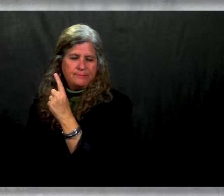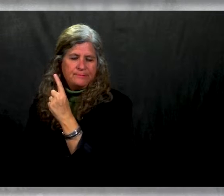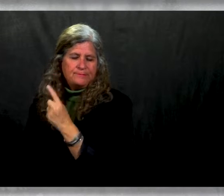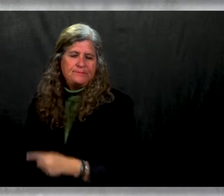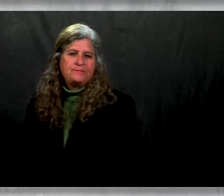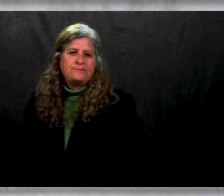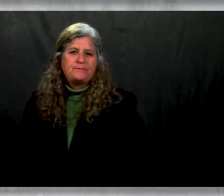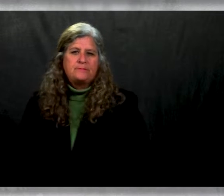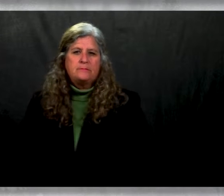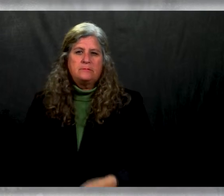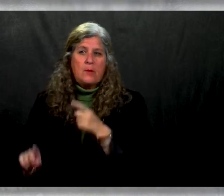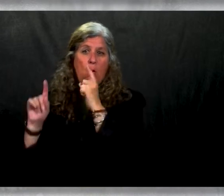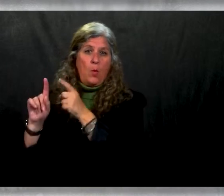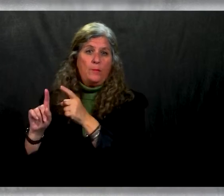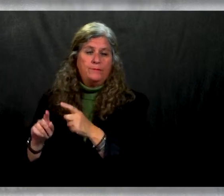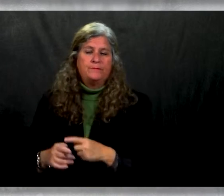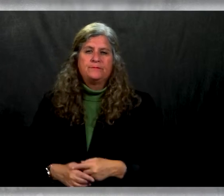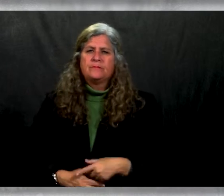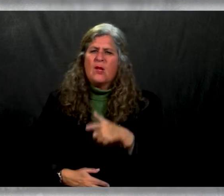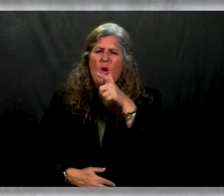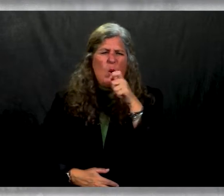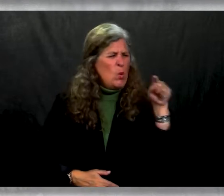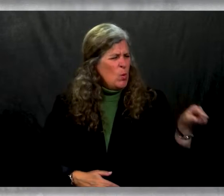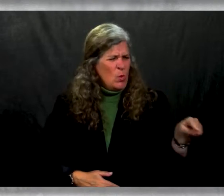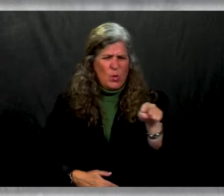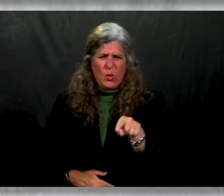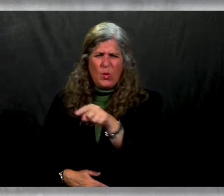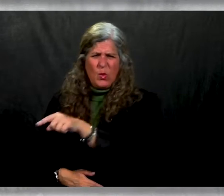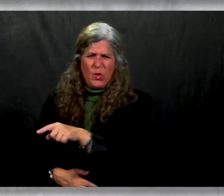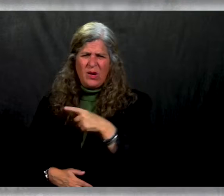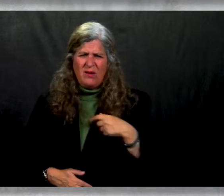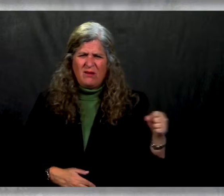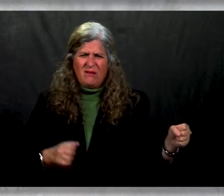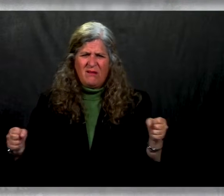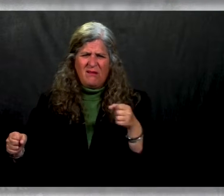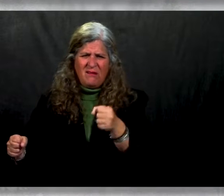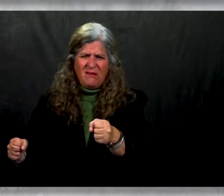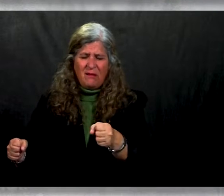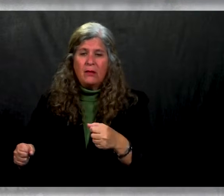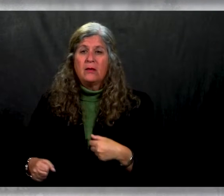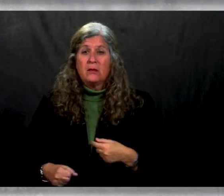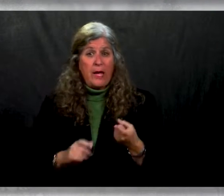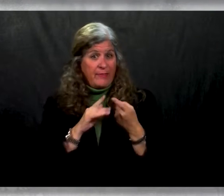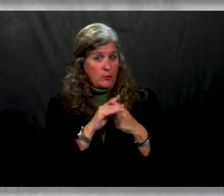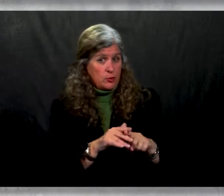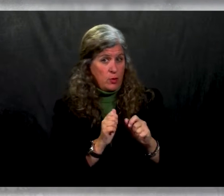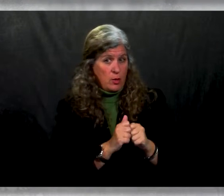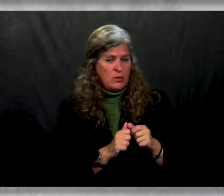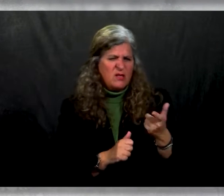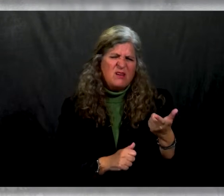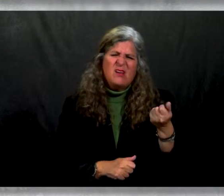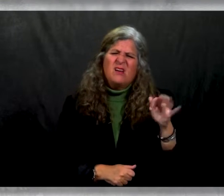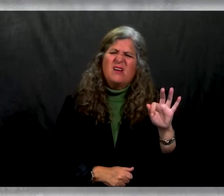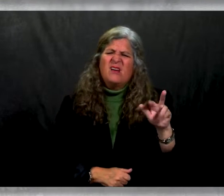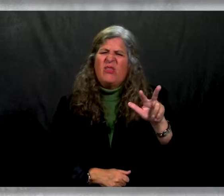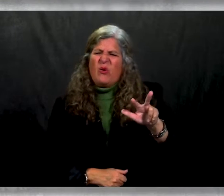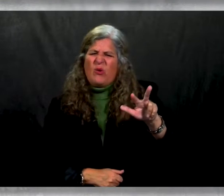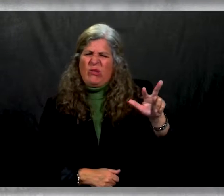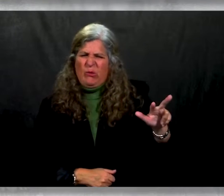Who was imprisoned at these early camps? So at the beginning of the Nazi regime, if you're talking about 1933,